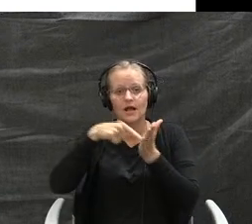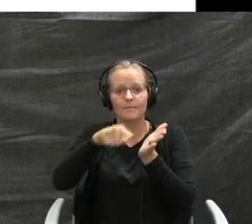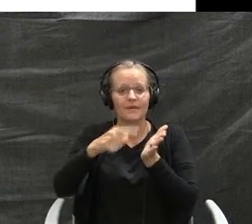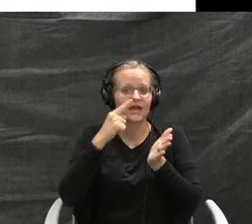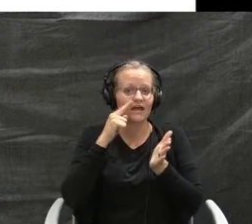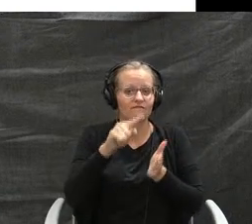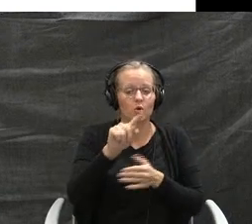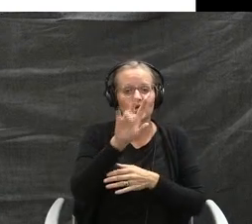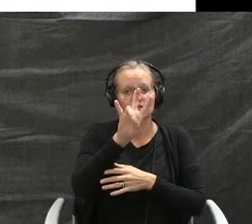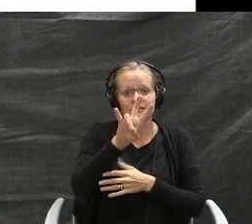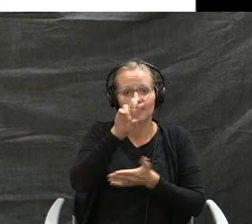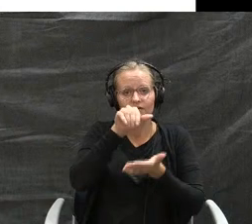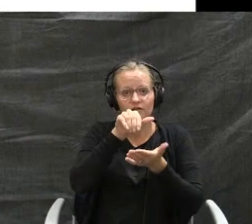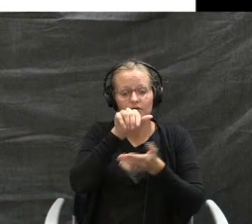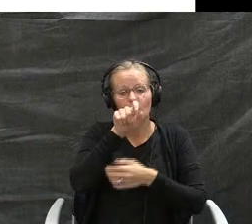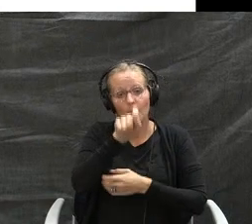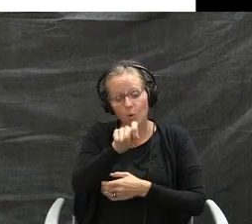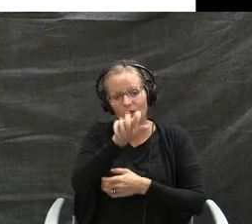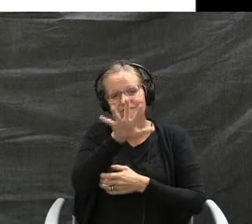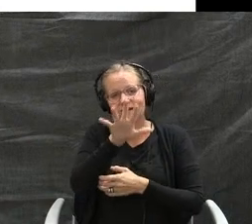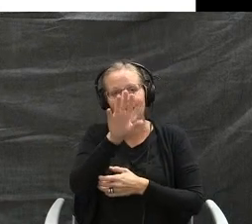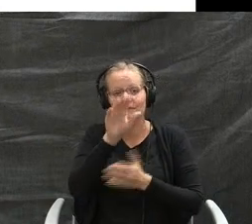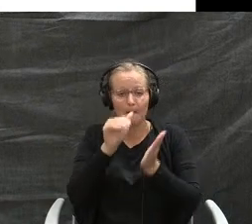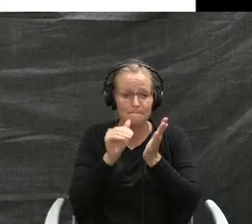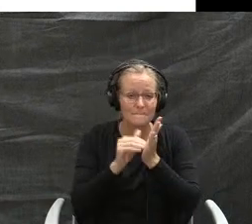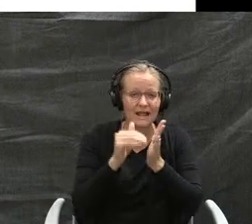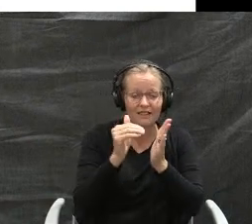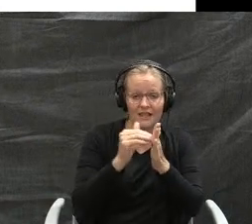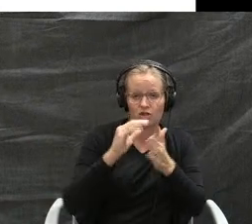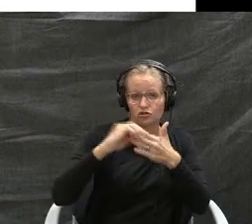of expenses that otherwise would not have been, would have had to